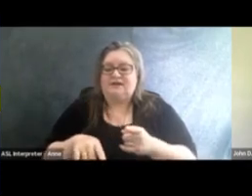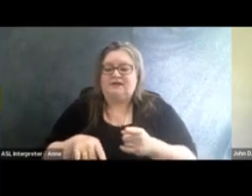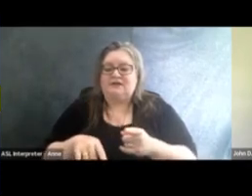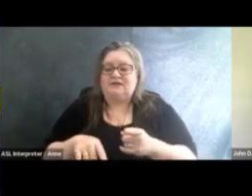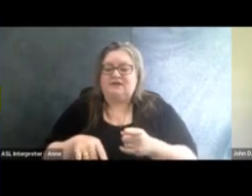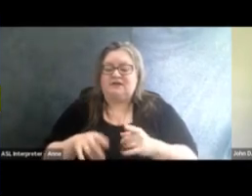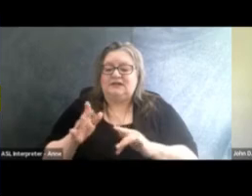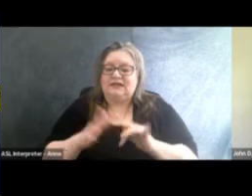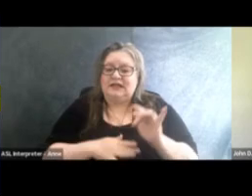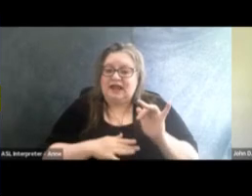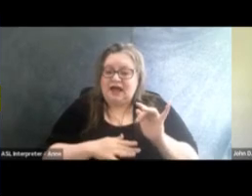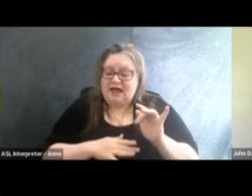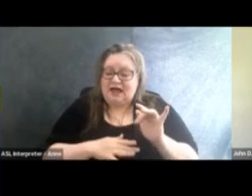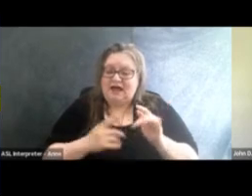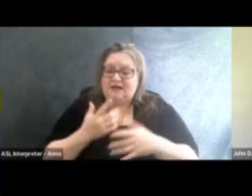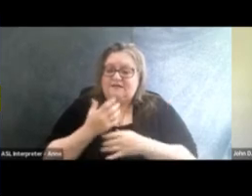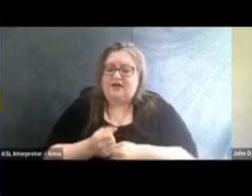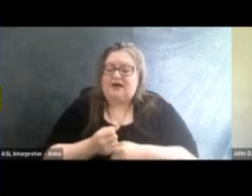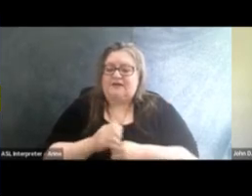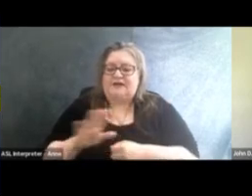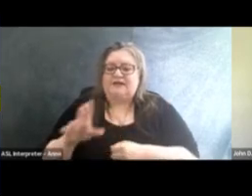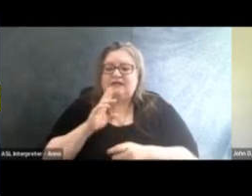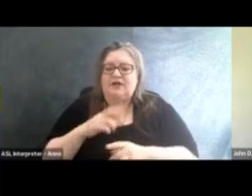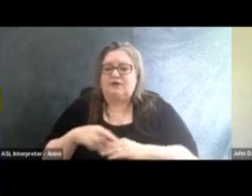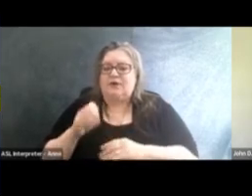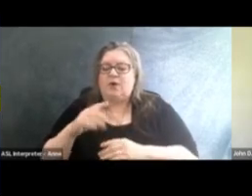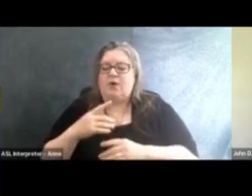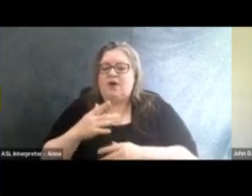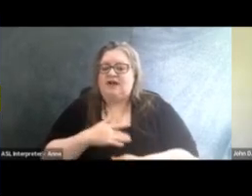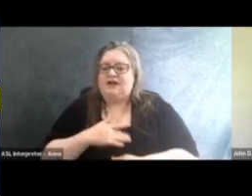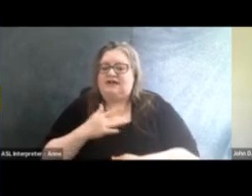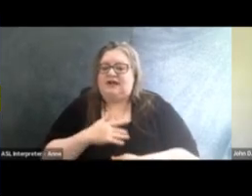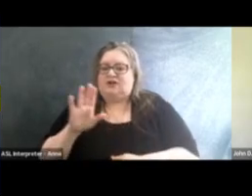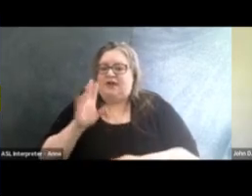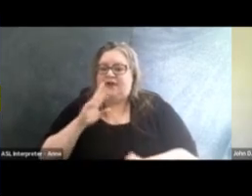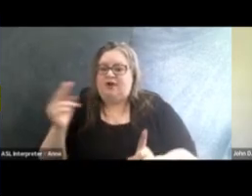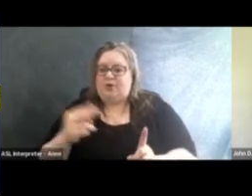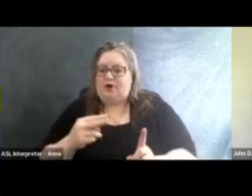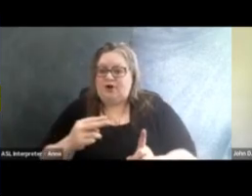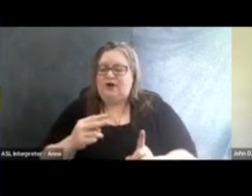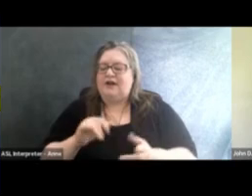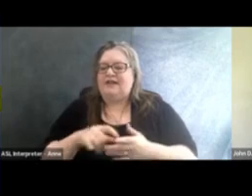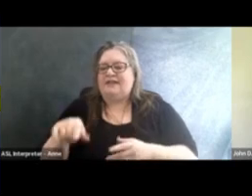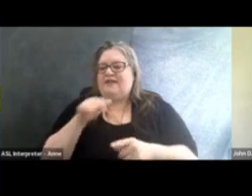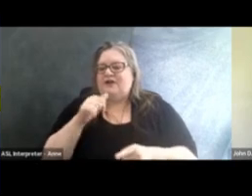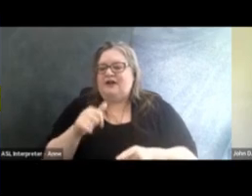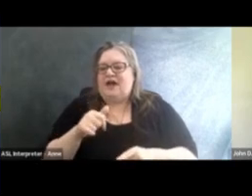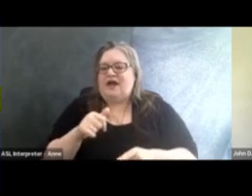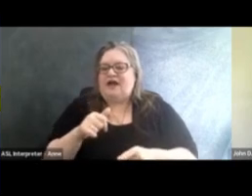confidence, is there a reflection or a detection on their part, that they're not, they're not quite fitting, that